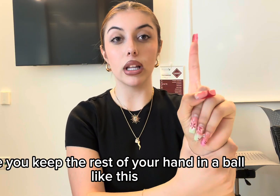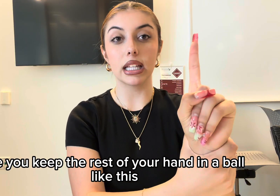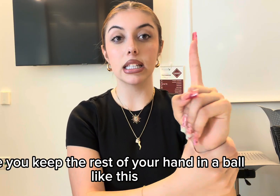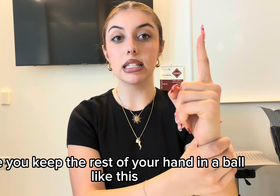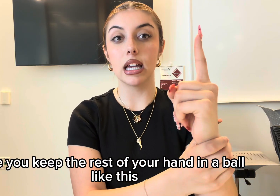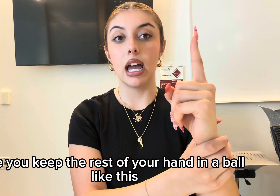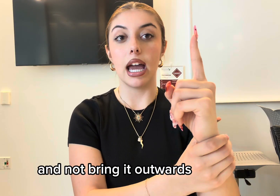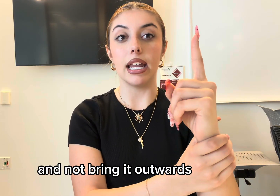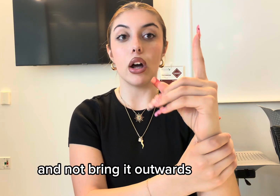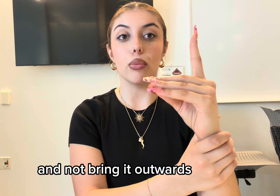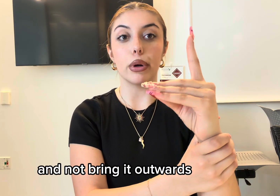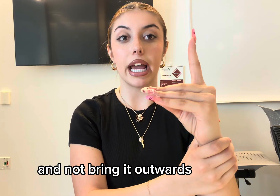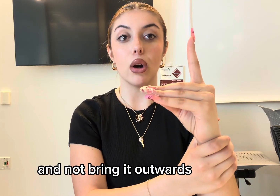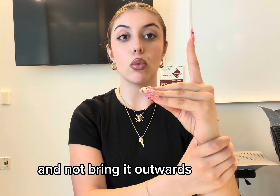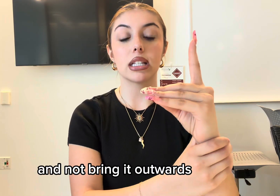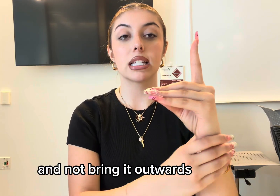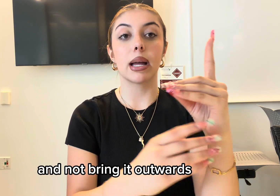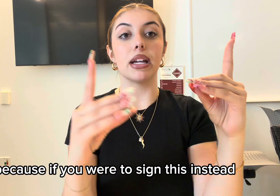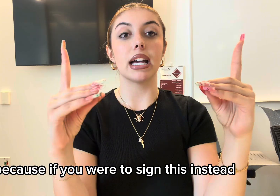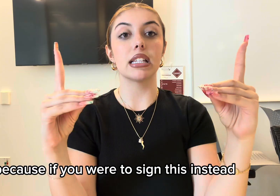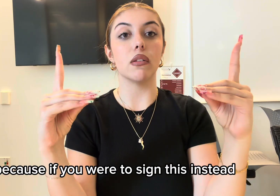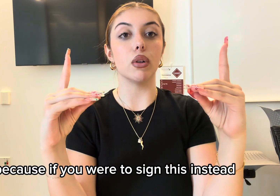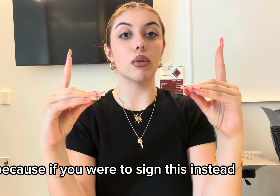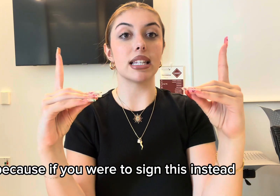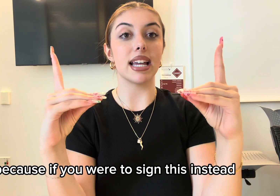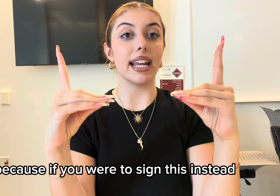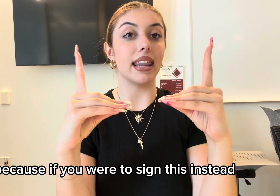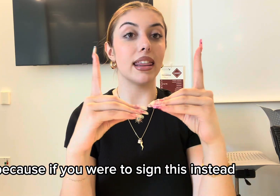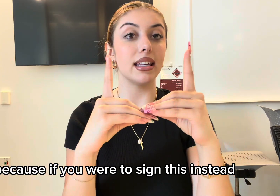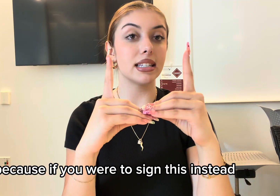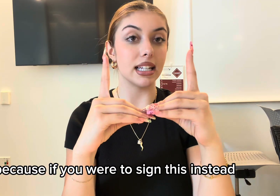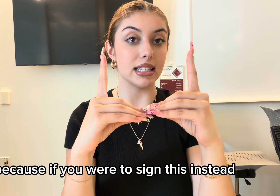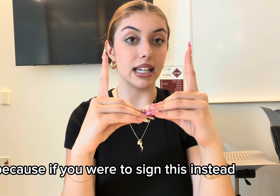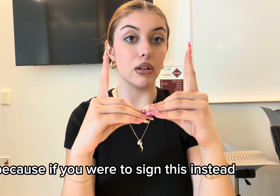ball like this and not bring it outwards because if you were to sign this instead,